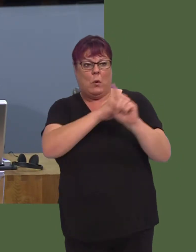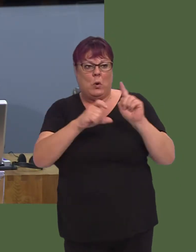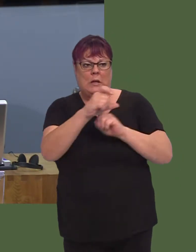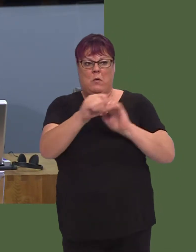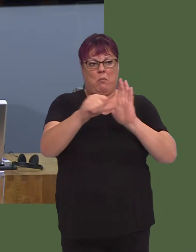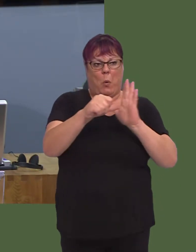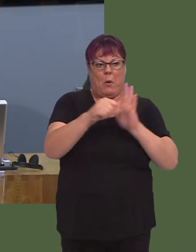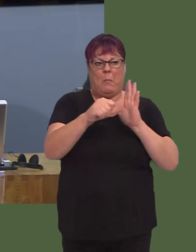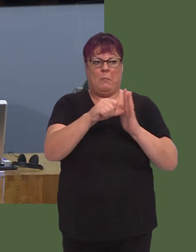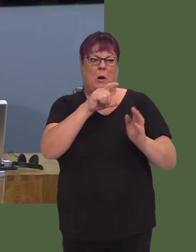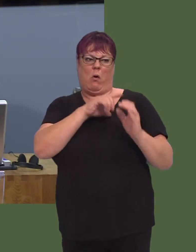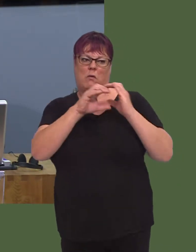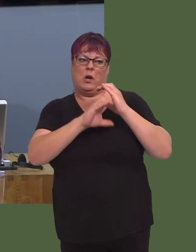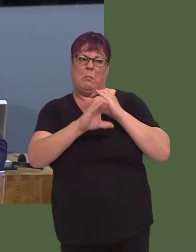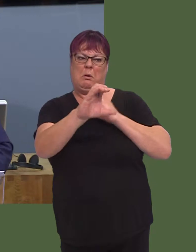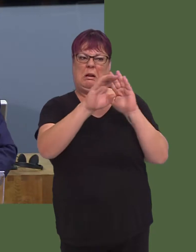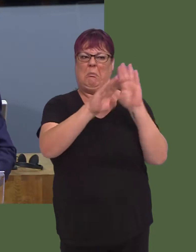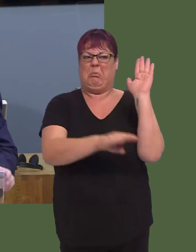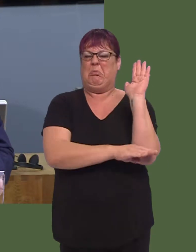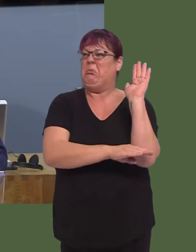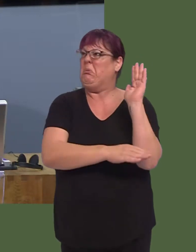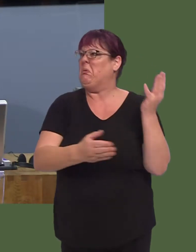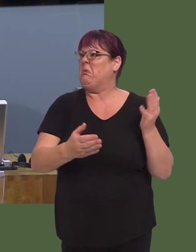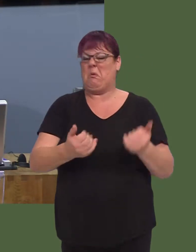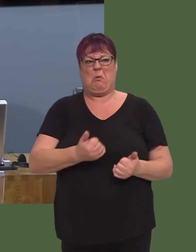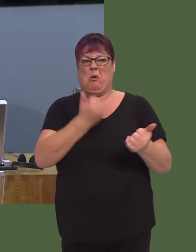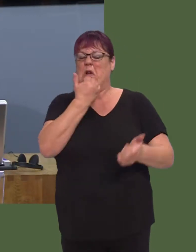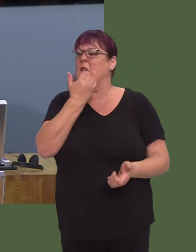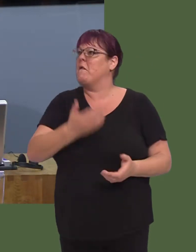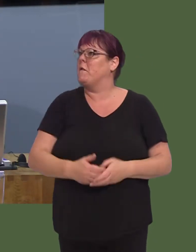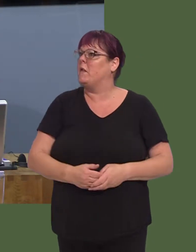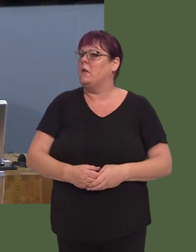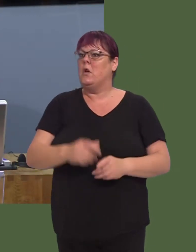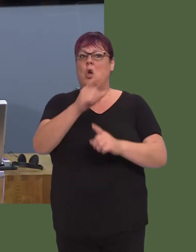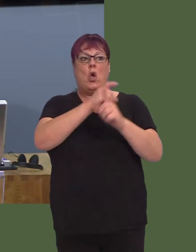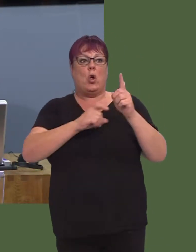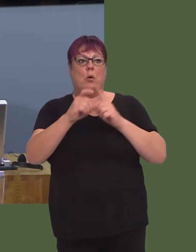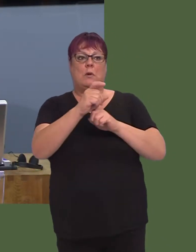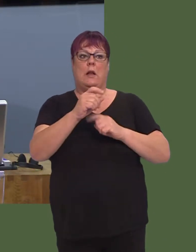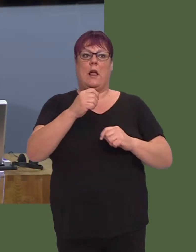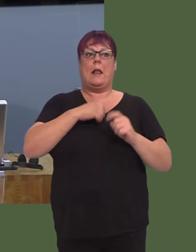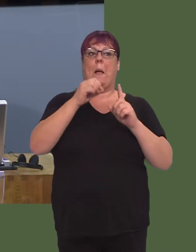of communities that are struggling with a sub-standard broadband service.